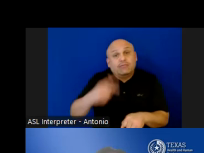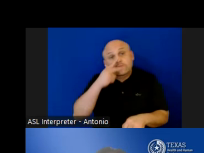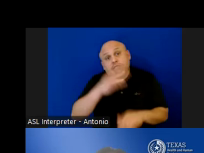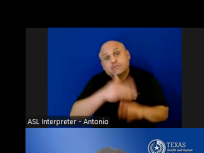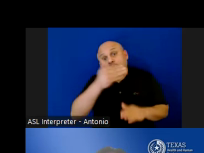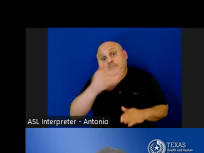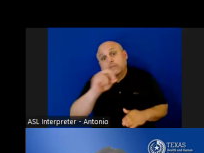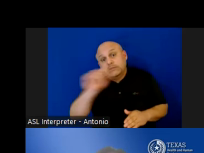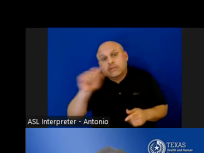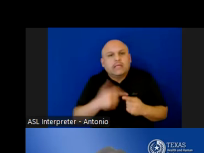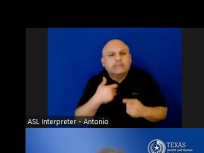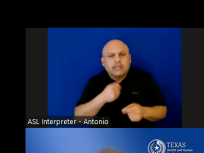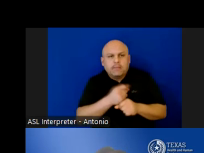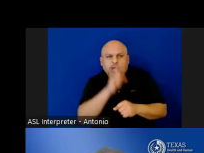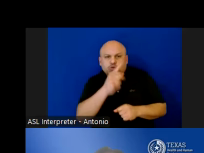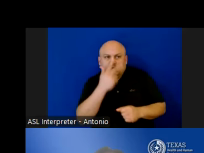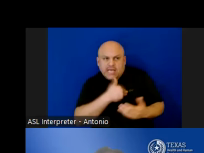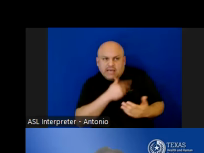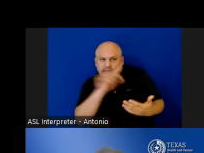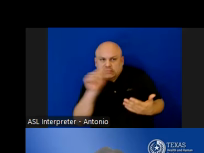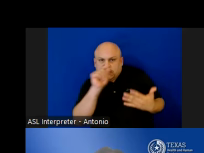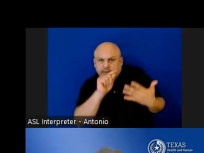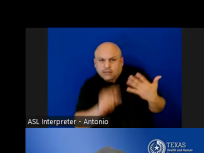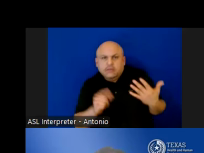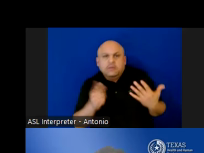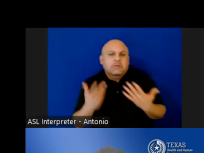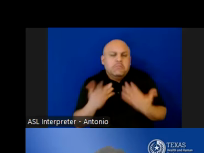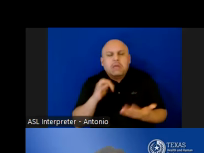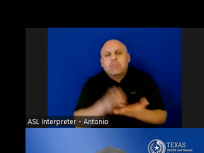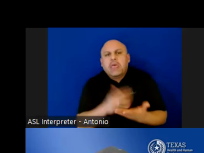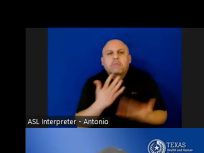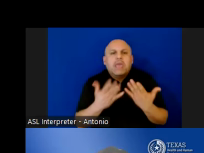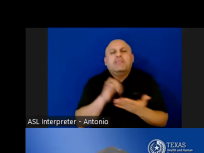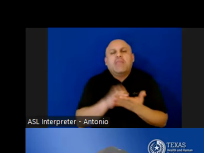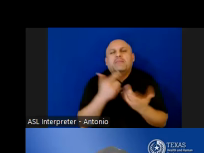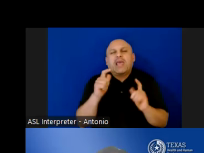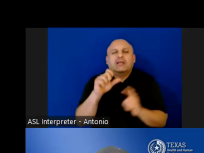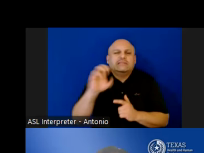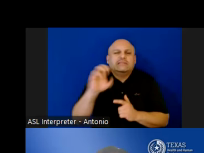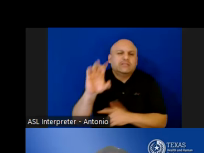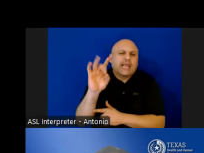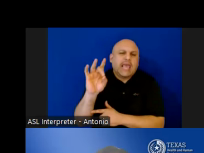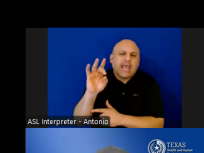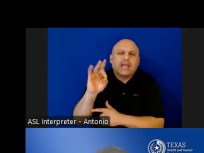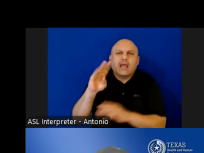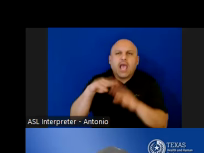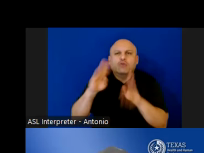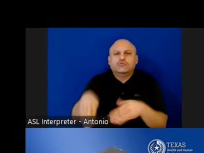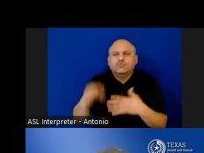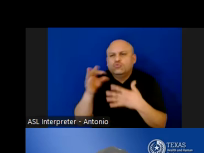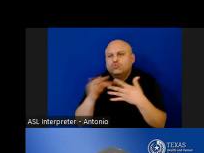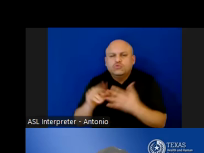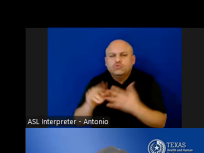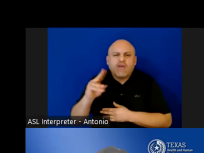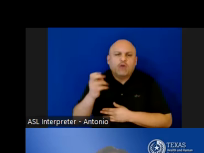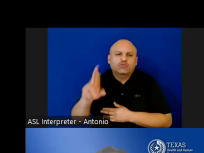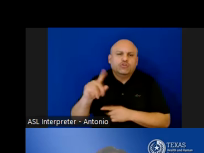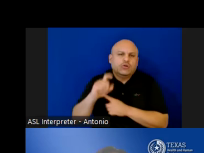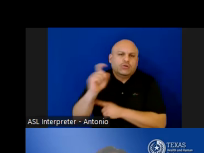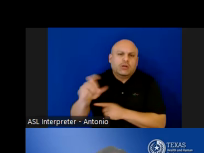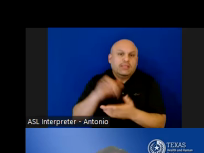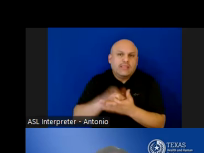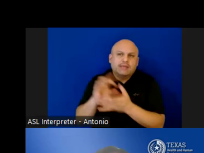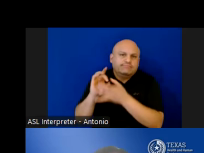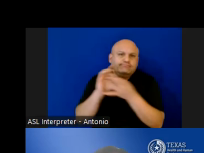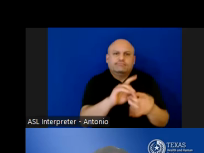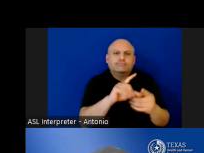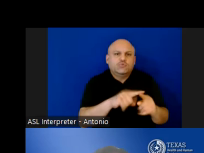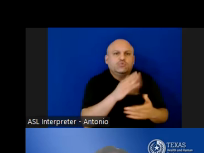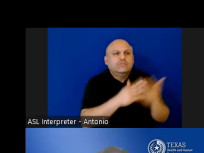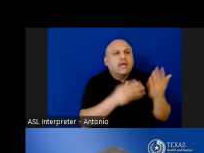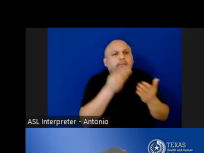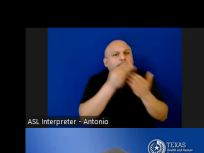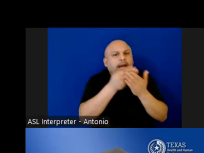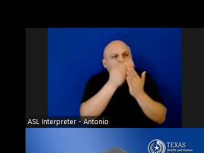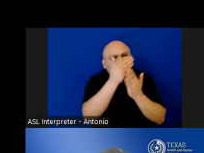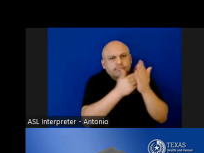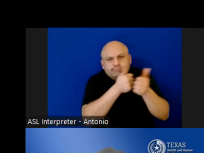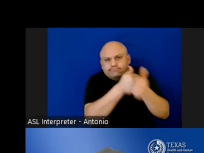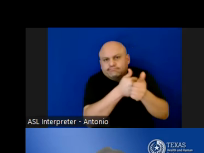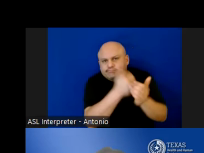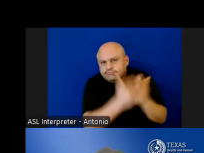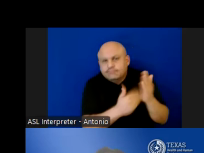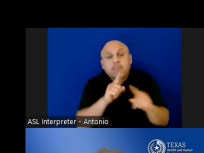meet the Housing Choice Voucher eligibility, so that's the main Section 8 housing choice voucher, it speaks to the HUD income guidelines.